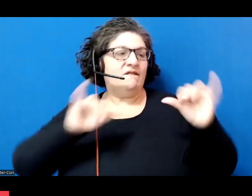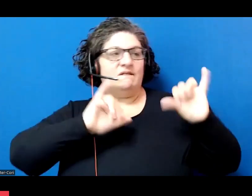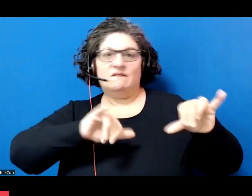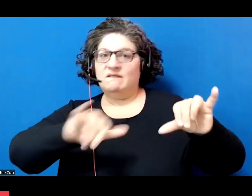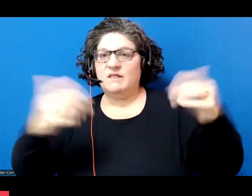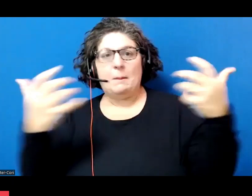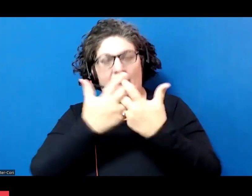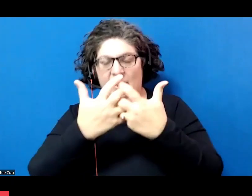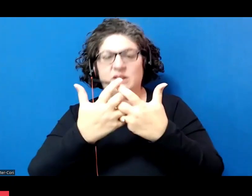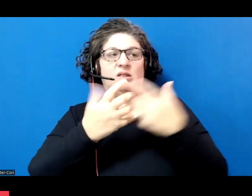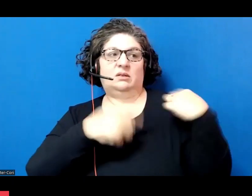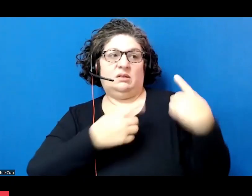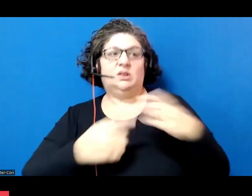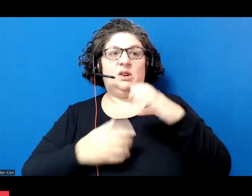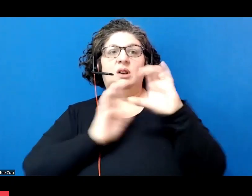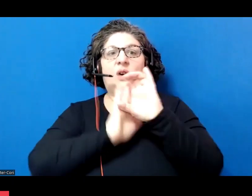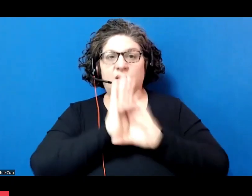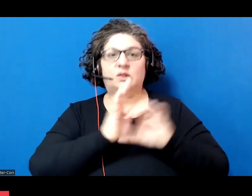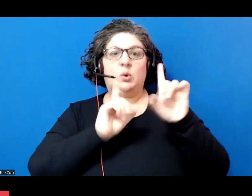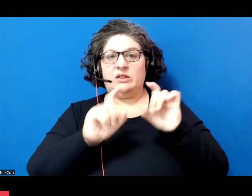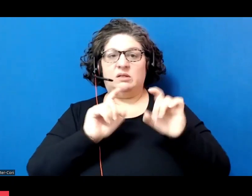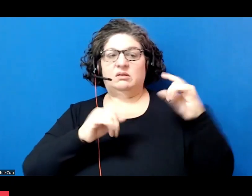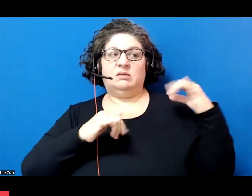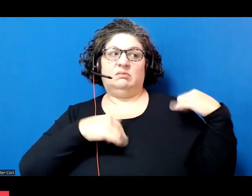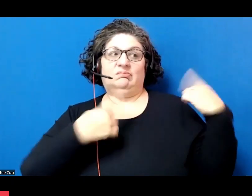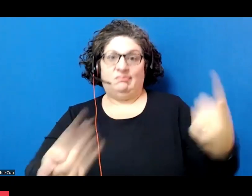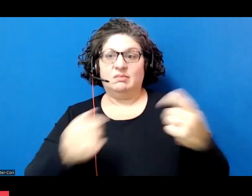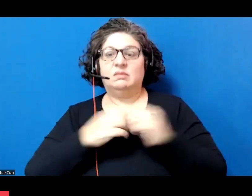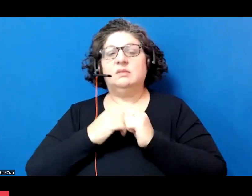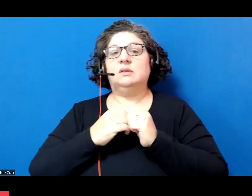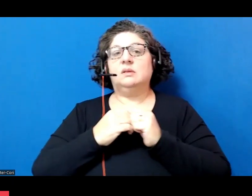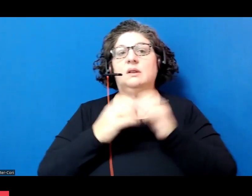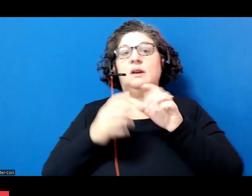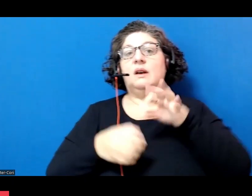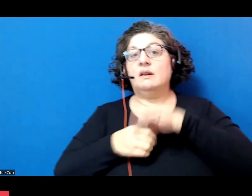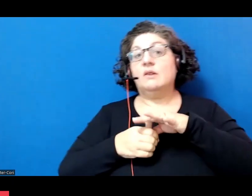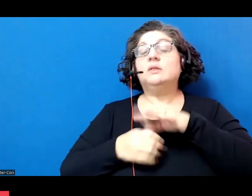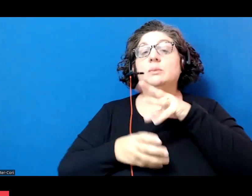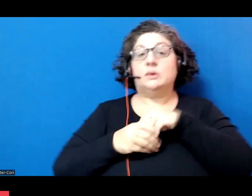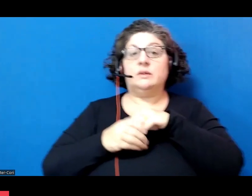constitutional questions as you've been hearing devotes significant part of the brief to history